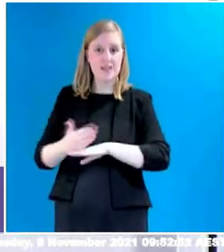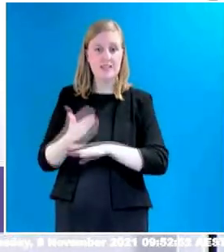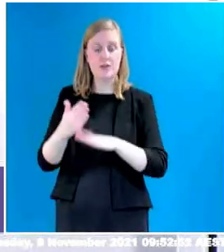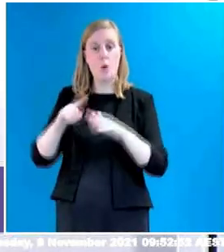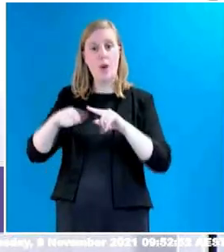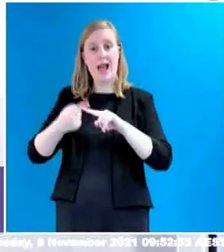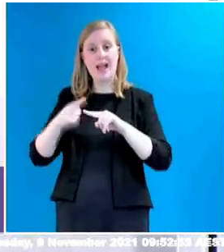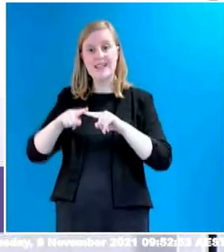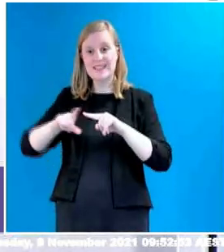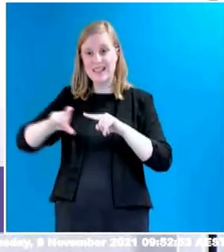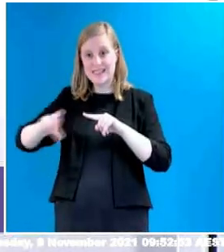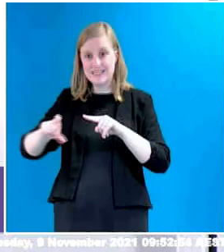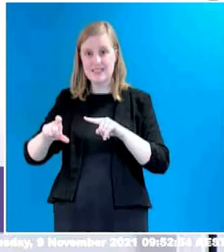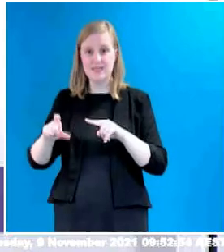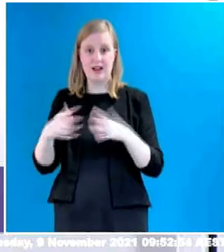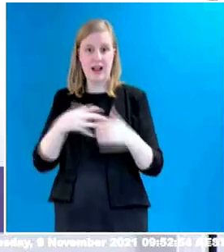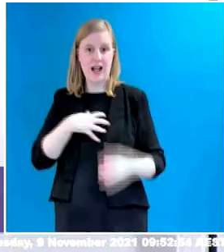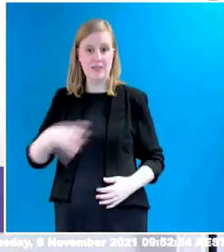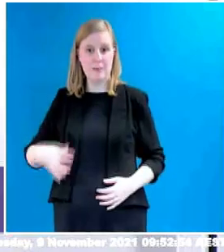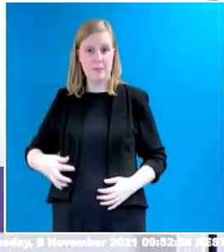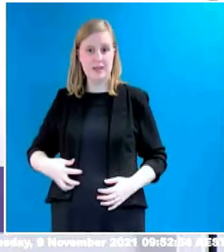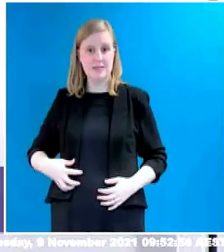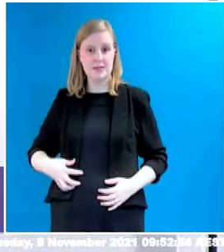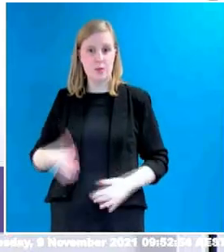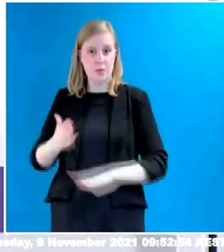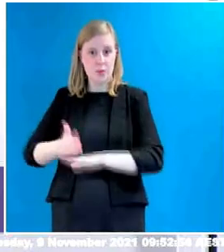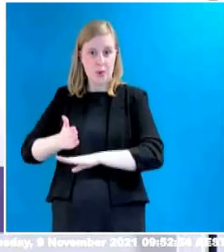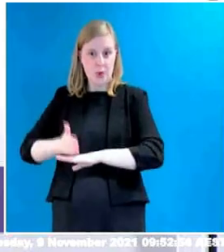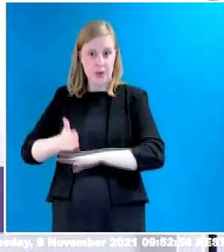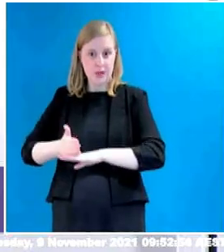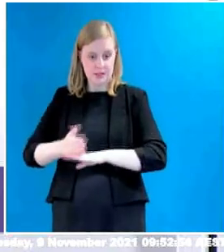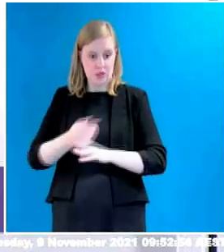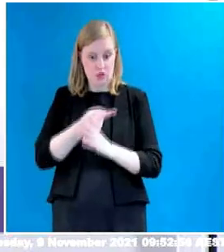They are the three branches? Yes, they are the three.